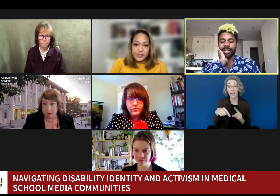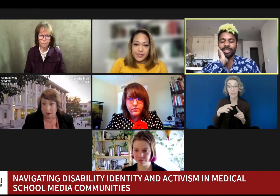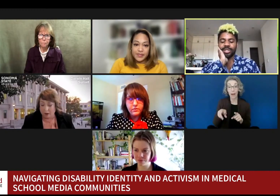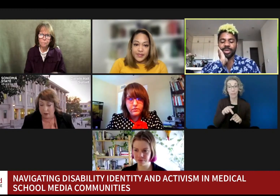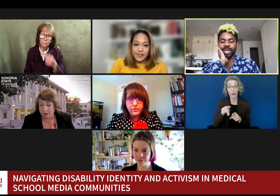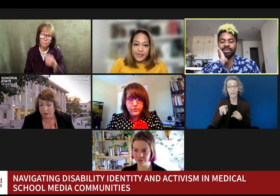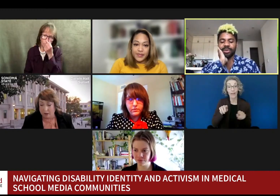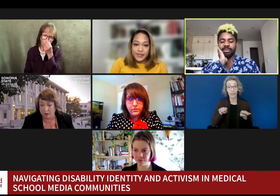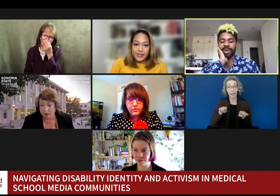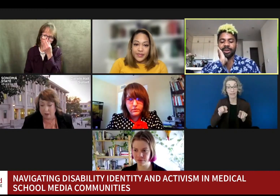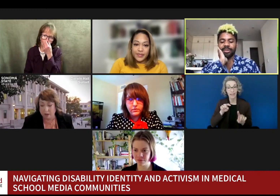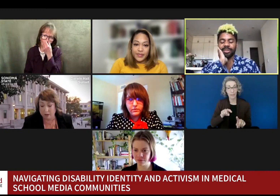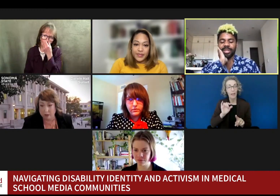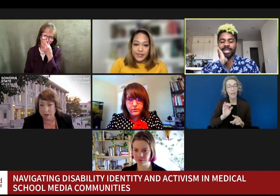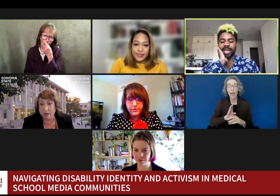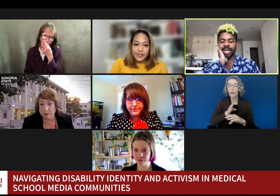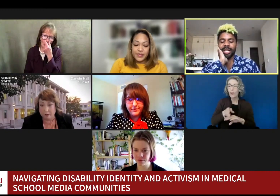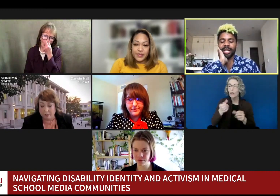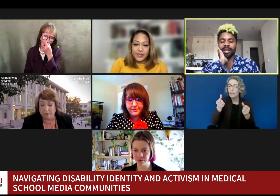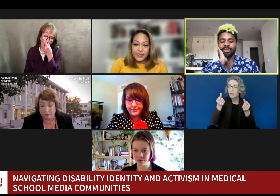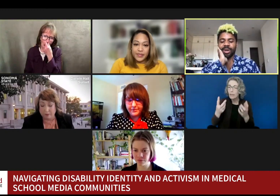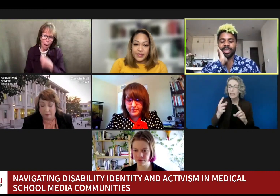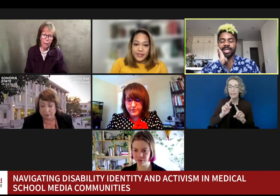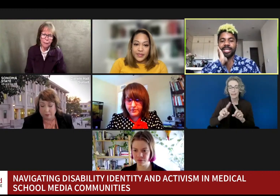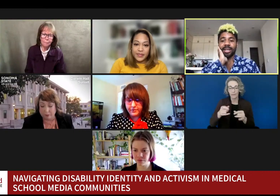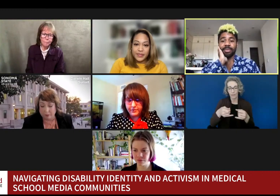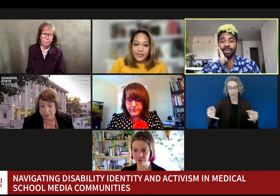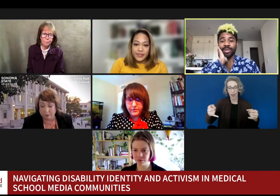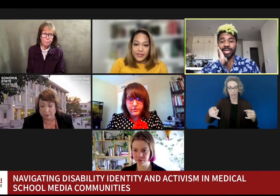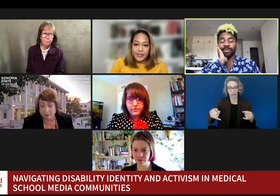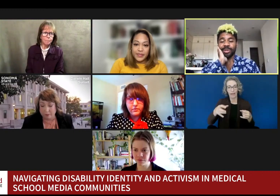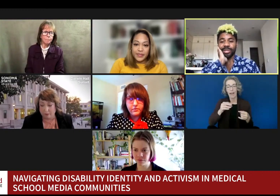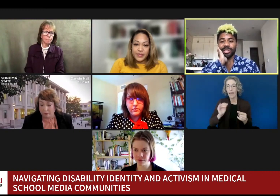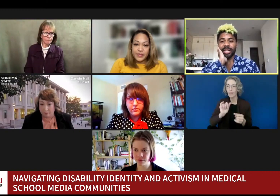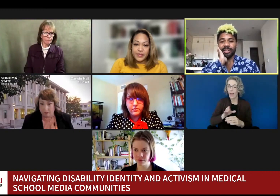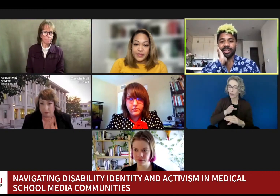many different boundaries and it crosses a minoritized person's boundaries